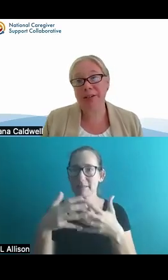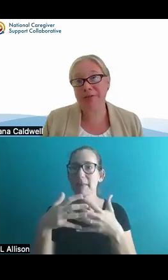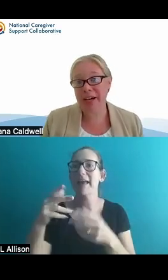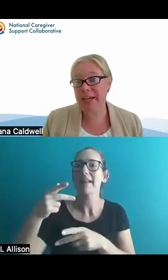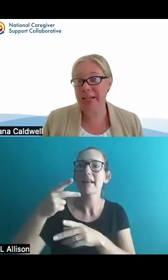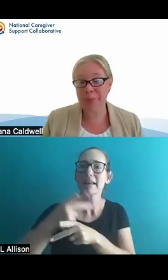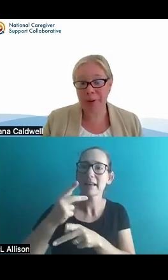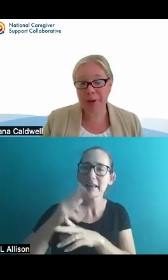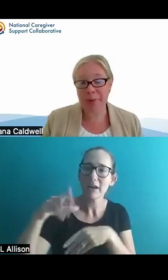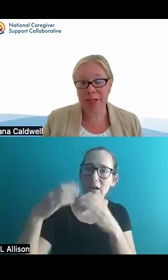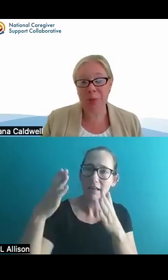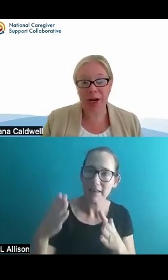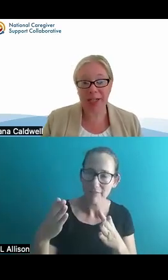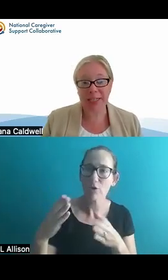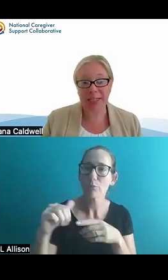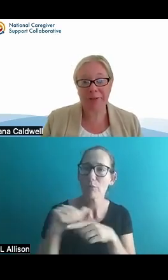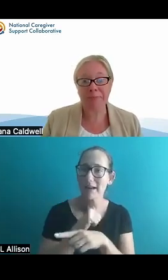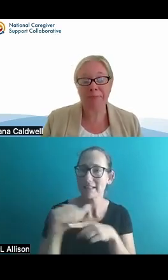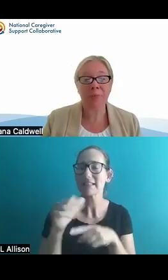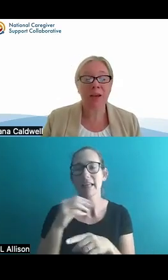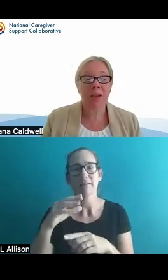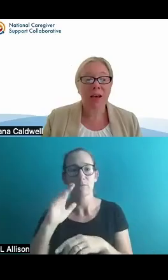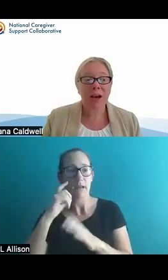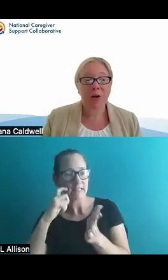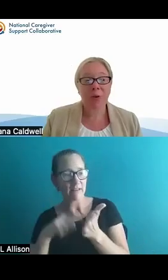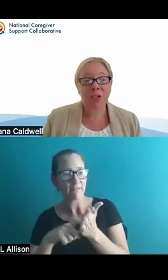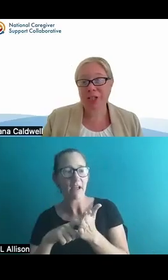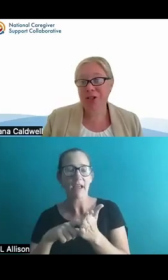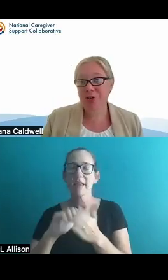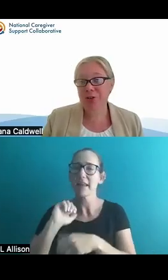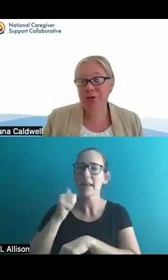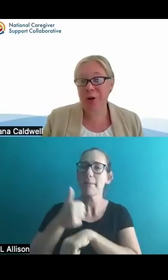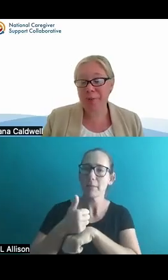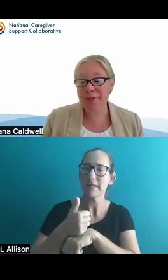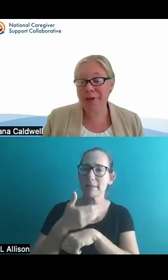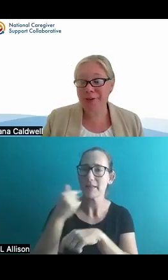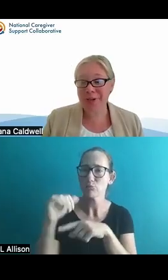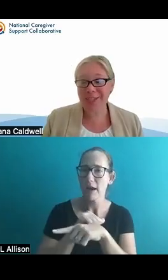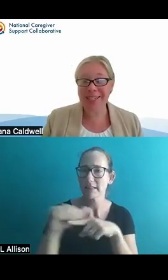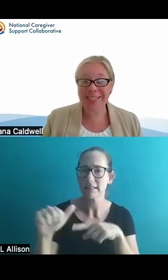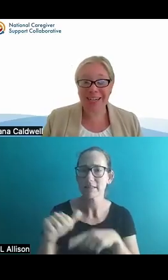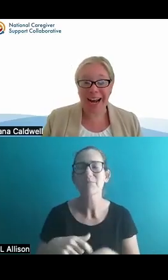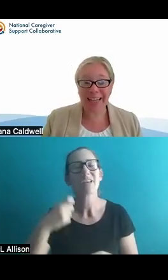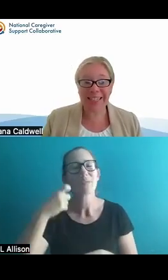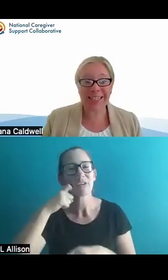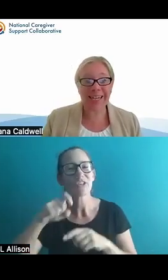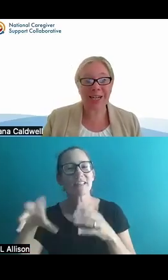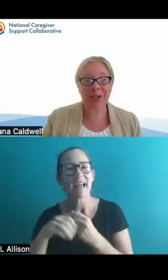identify and implement best practices. We just dropped some information in the chat.